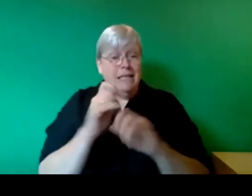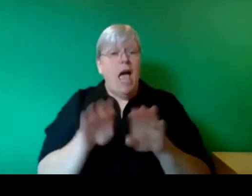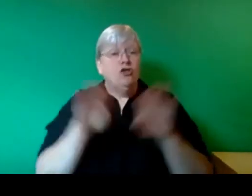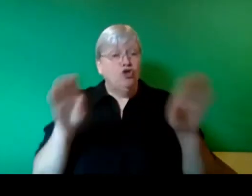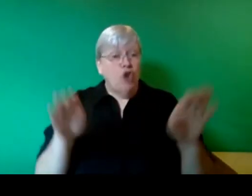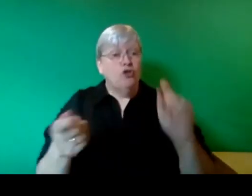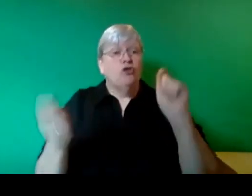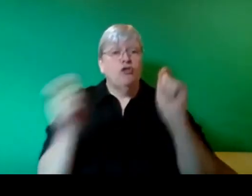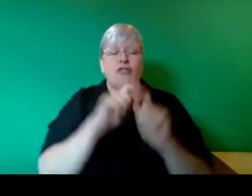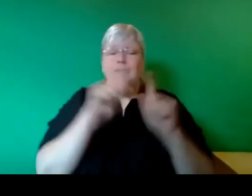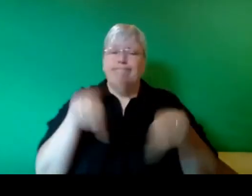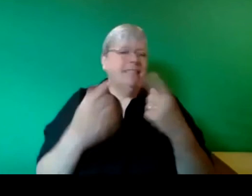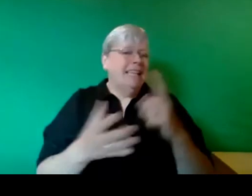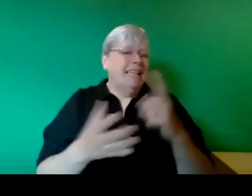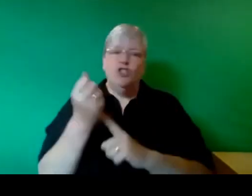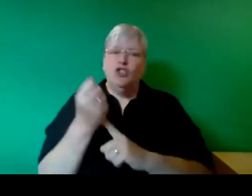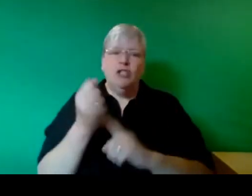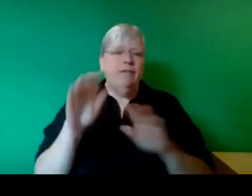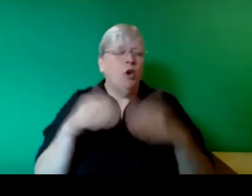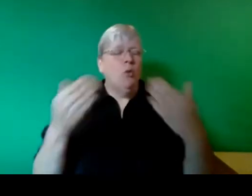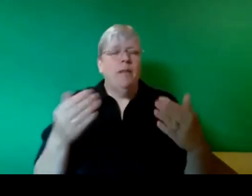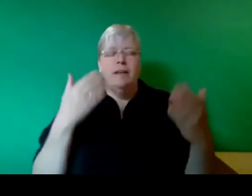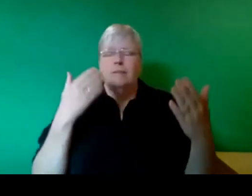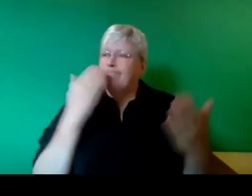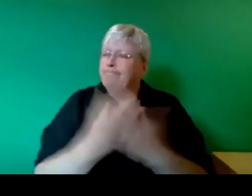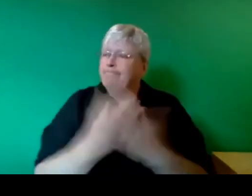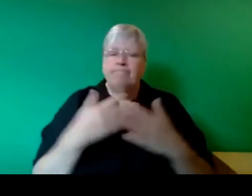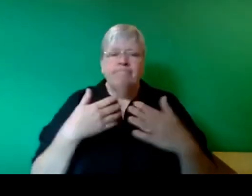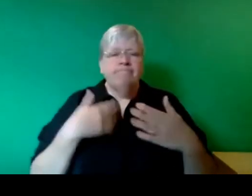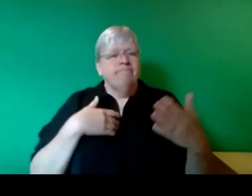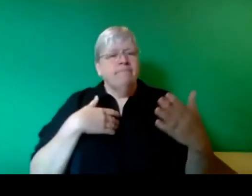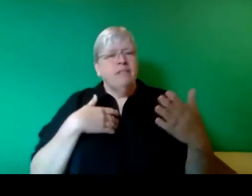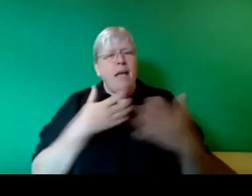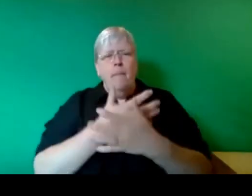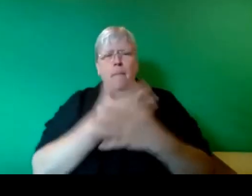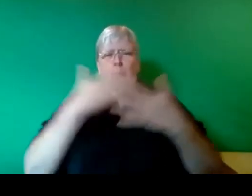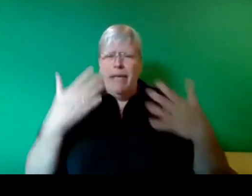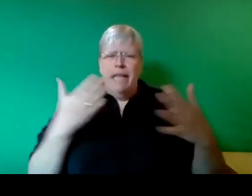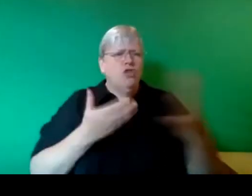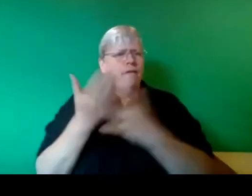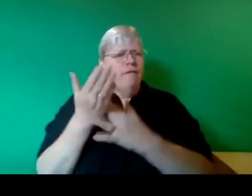without massive state intervention and the accountability that can only be delivered